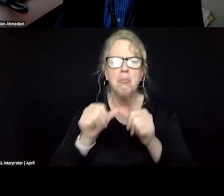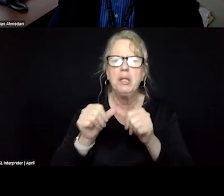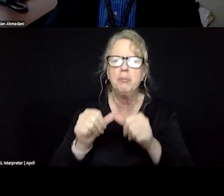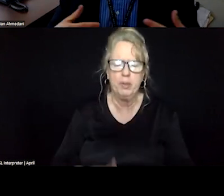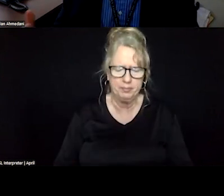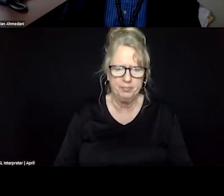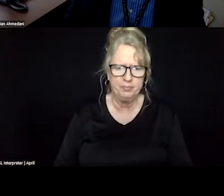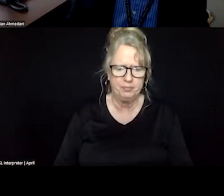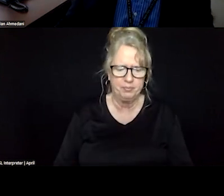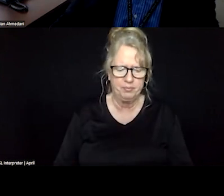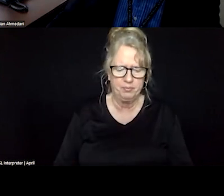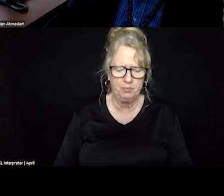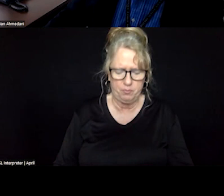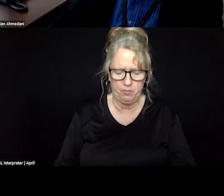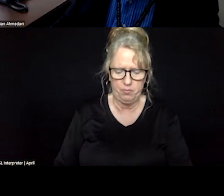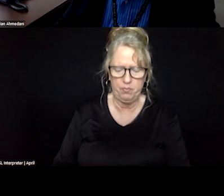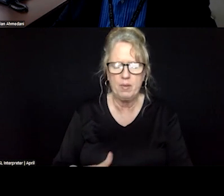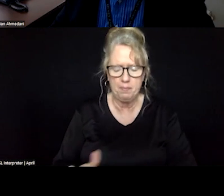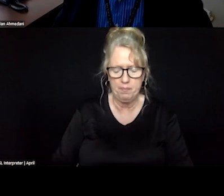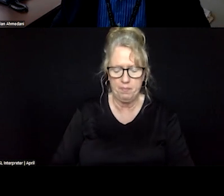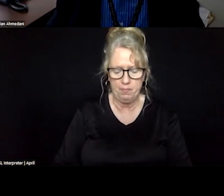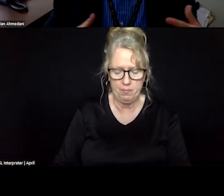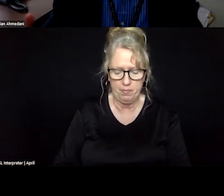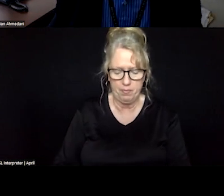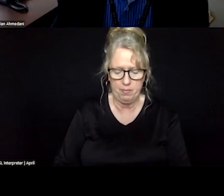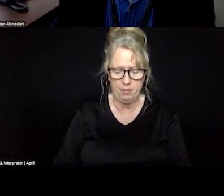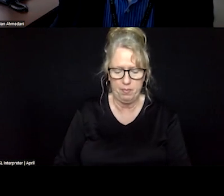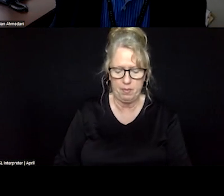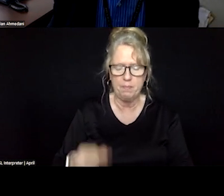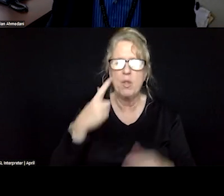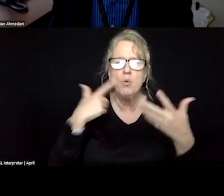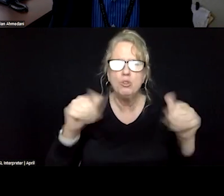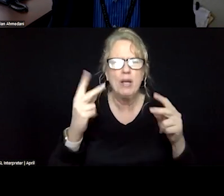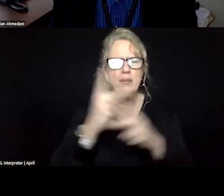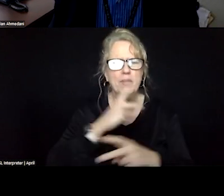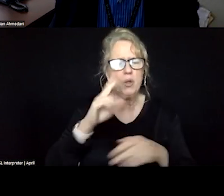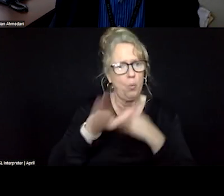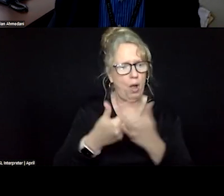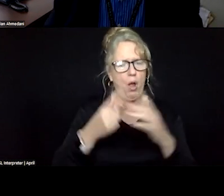AFTER WE WORKED WITH ALL OF THE PARTNERS, WE WANT TO DO FIGURE OUT WHAT THEY WERE DOING.